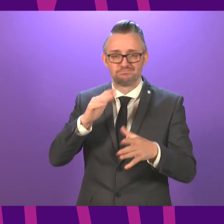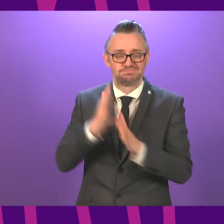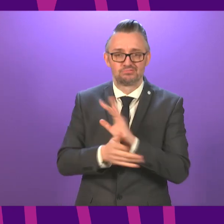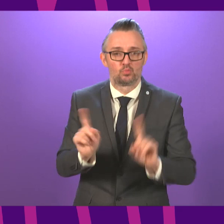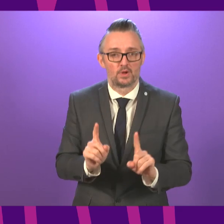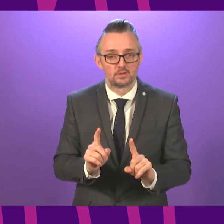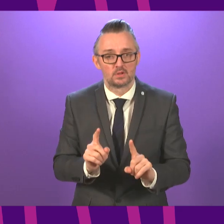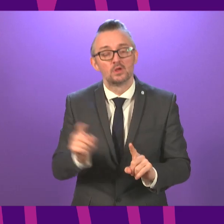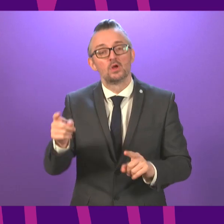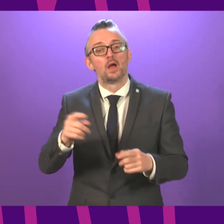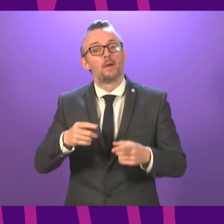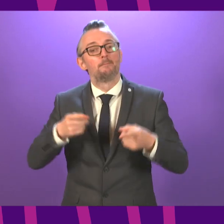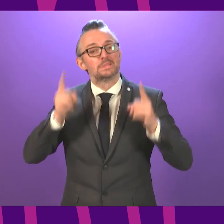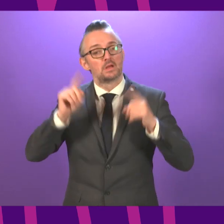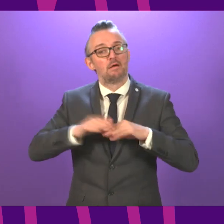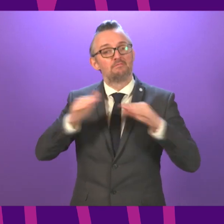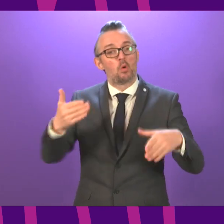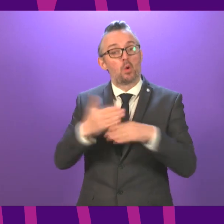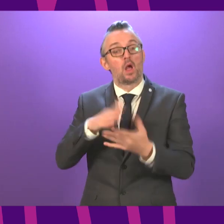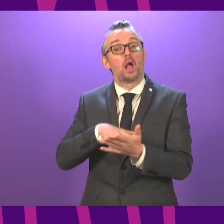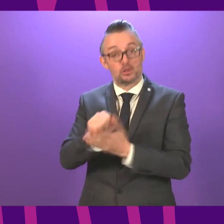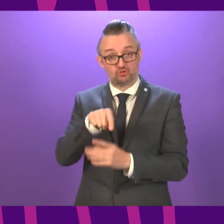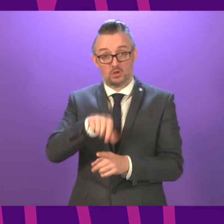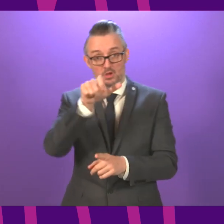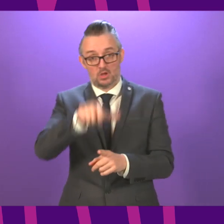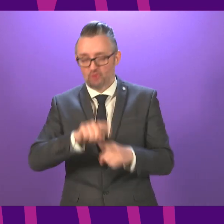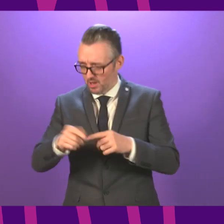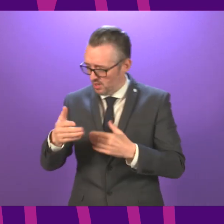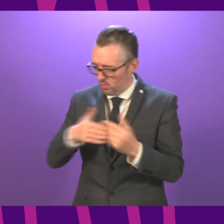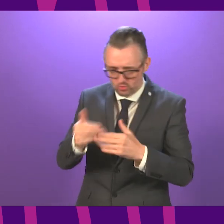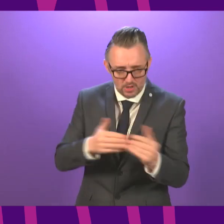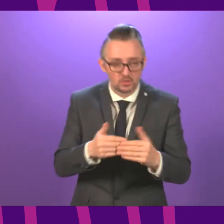a wide range of measures to support businesses across all sectors of the Scottish economy.